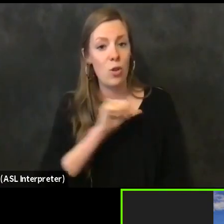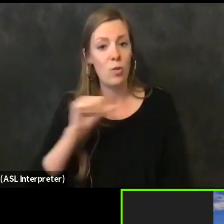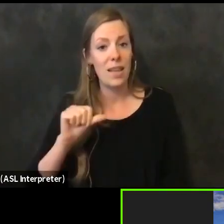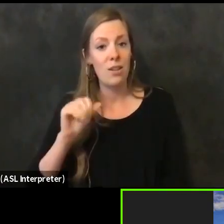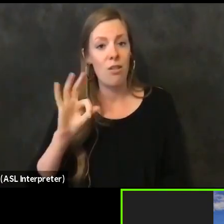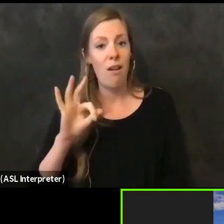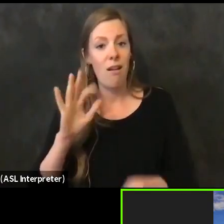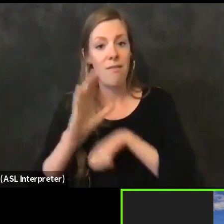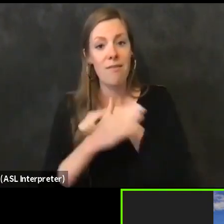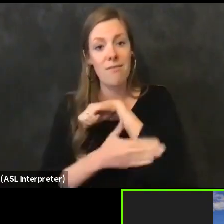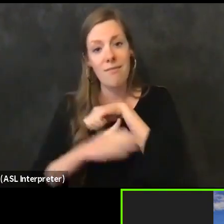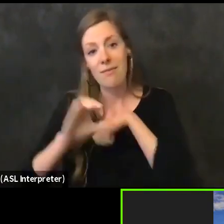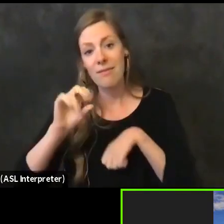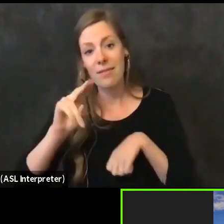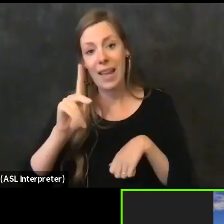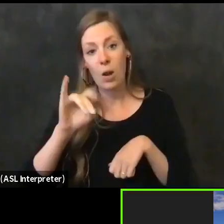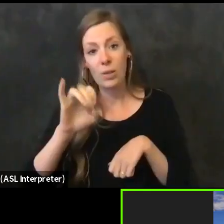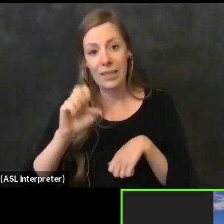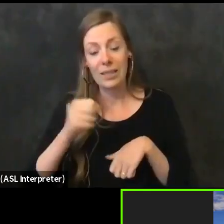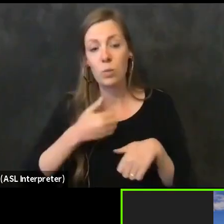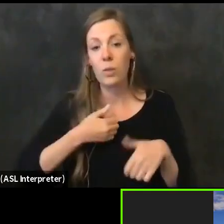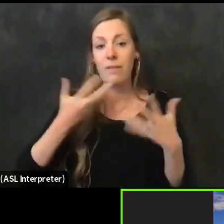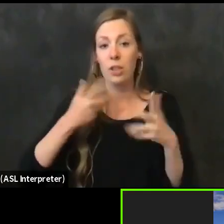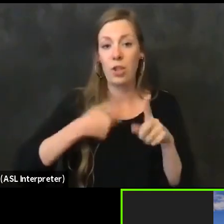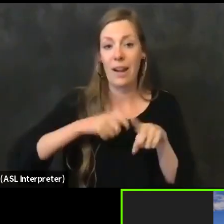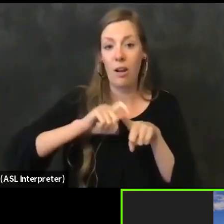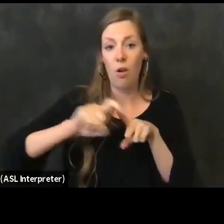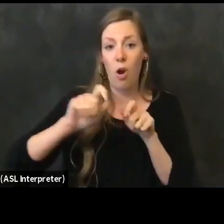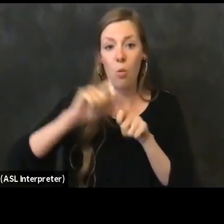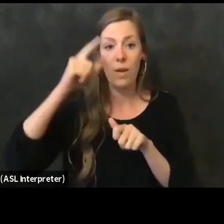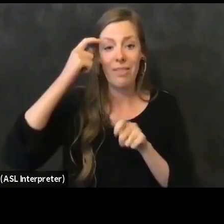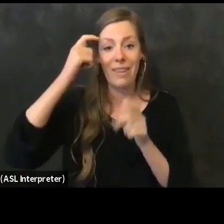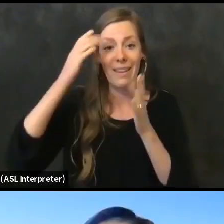We had a call today with the governor and with his senior staff, including